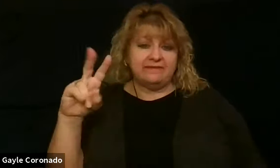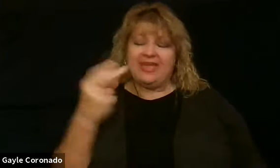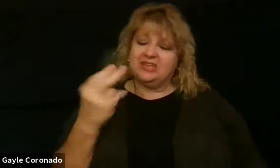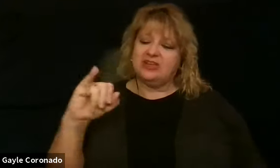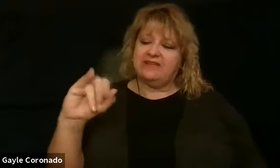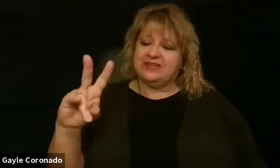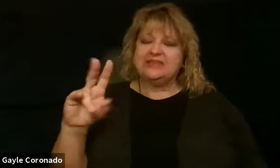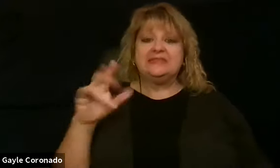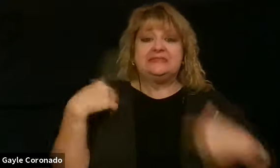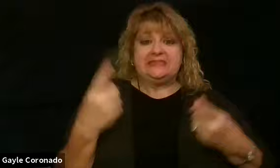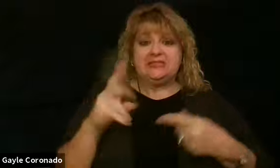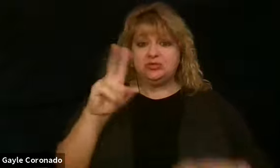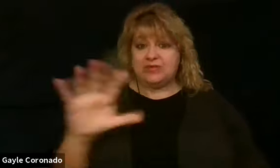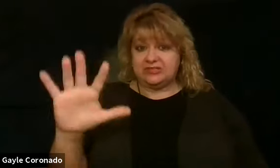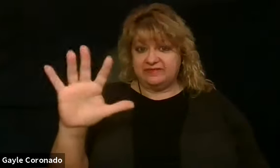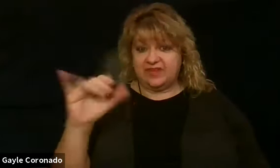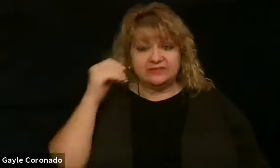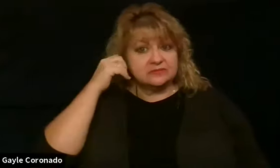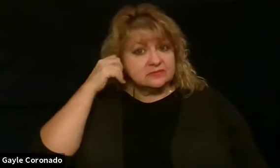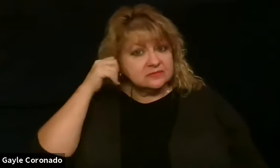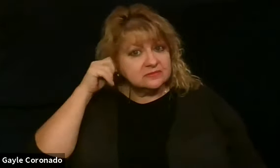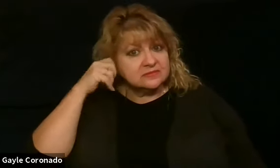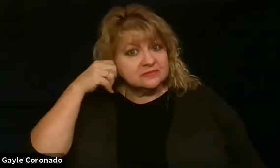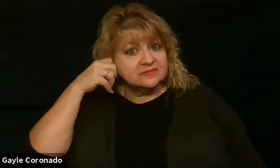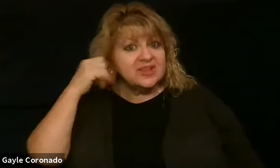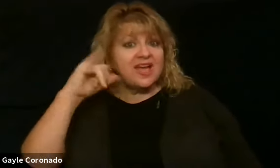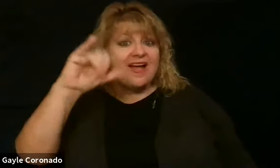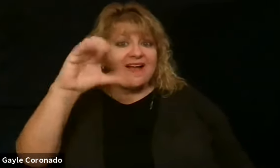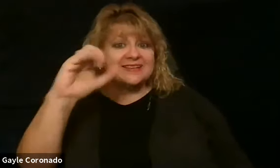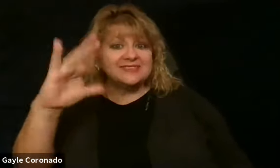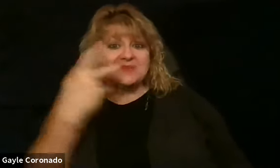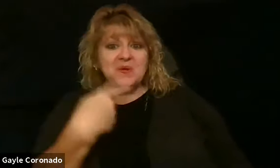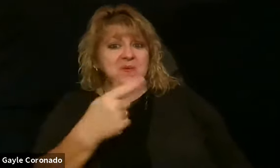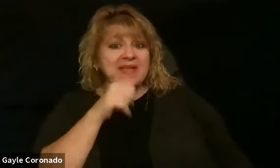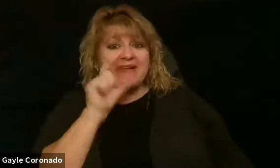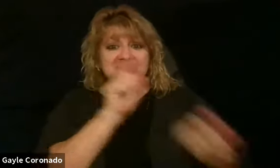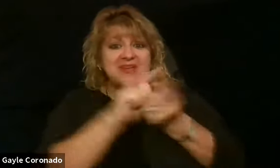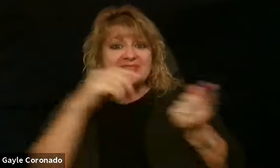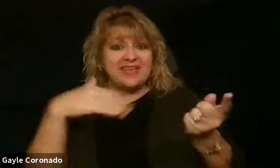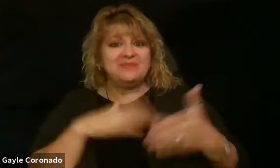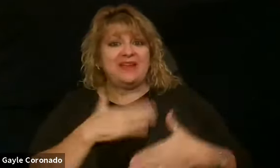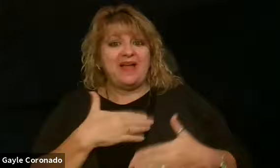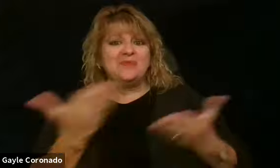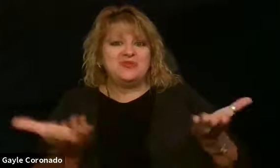Thank you, Isaac I know we haven't met before, but I'm very excited to have you here as well.